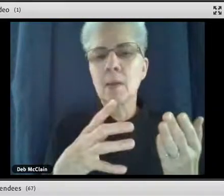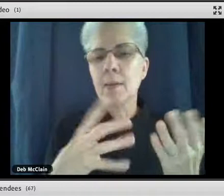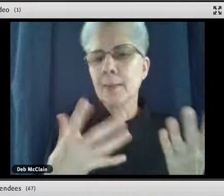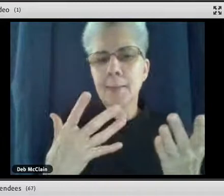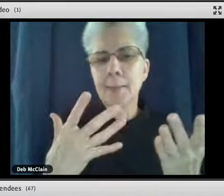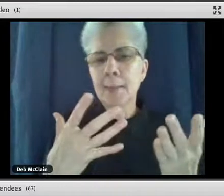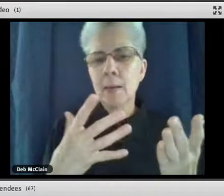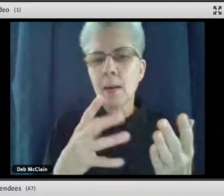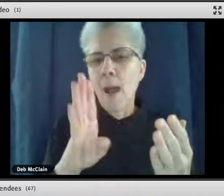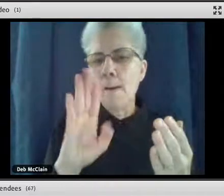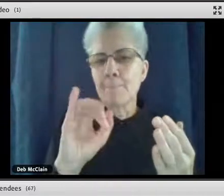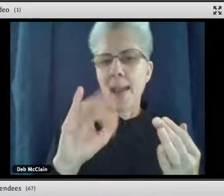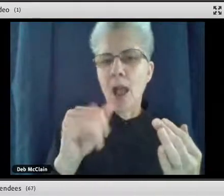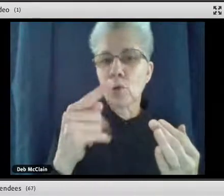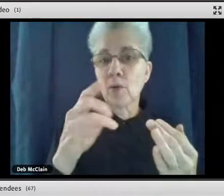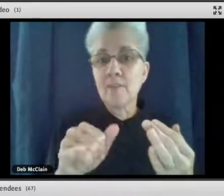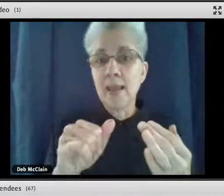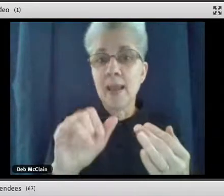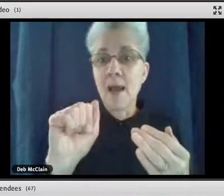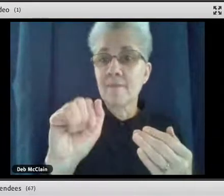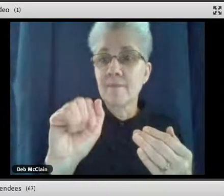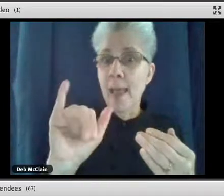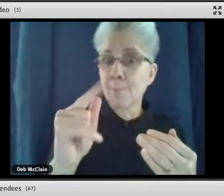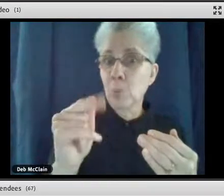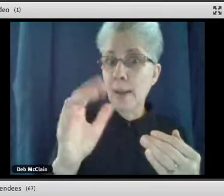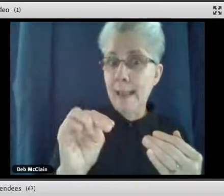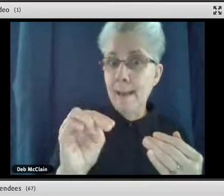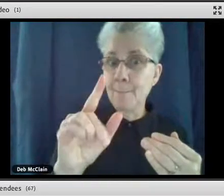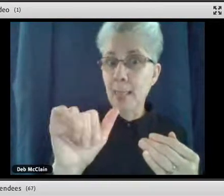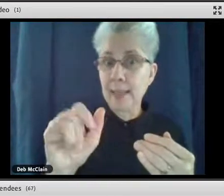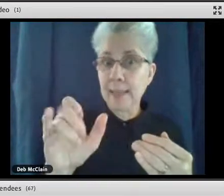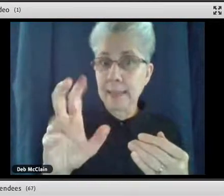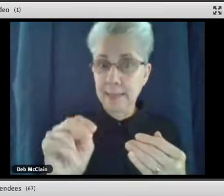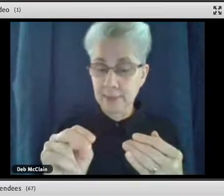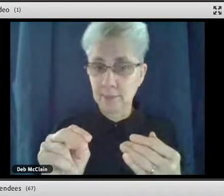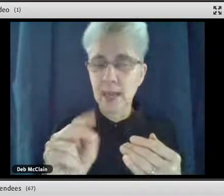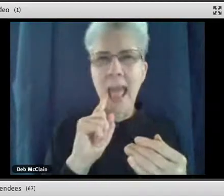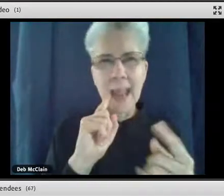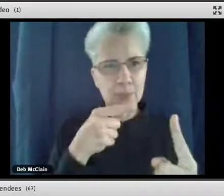and they're looking for, like, a biography of Abraham Lincoln